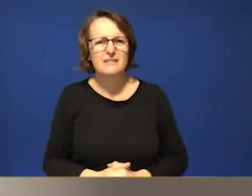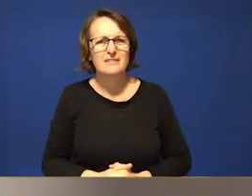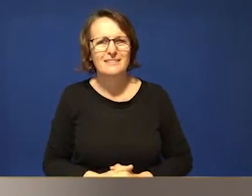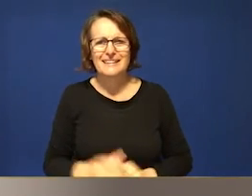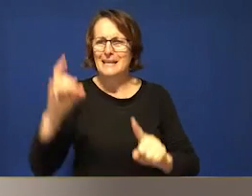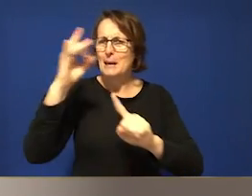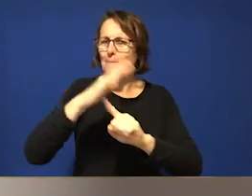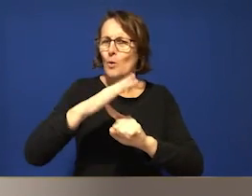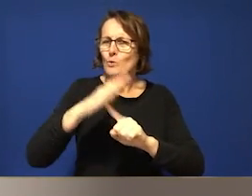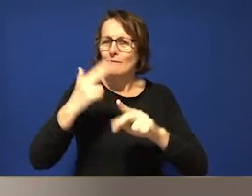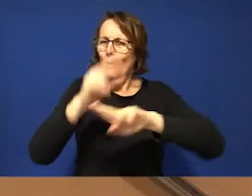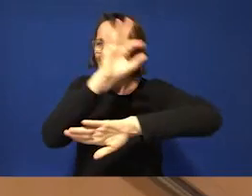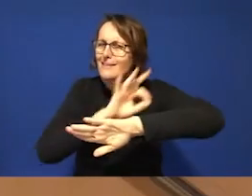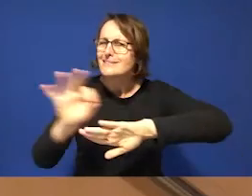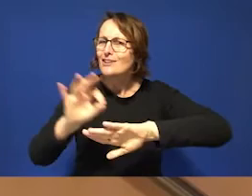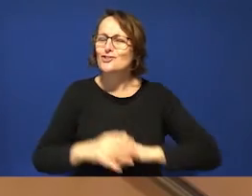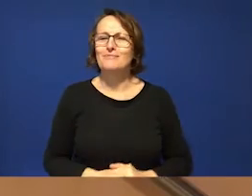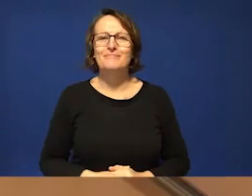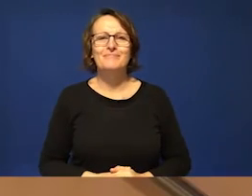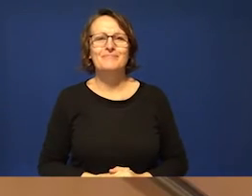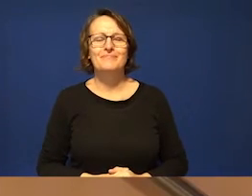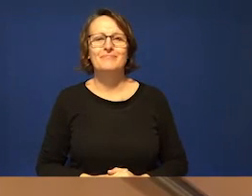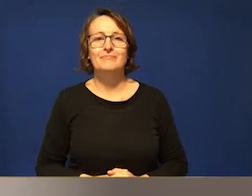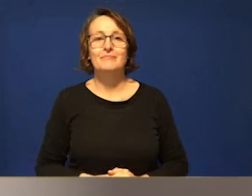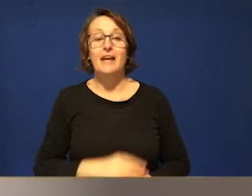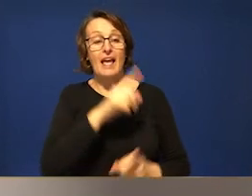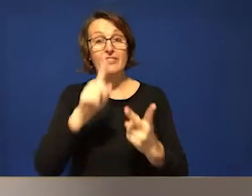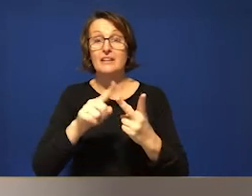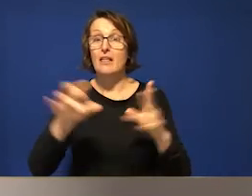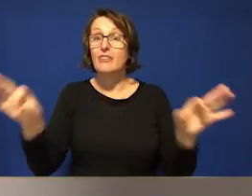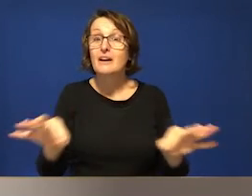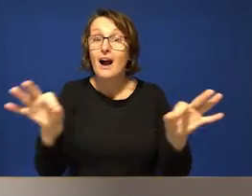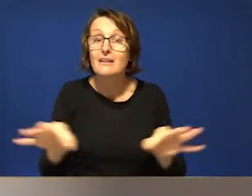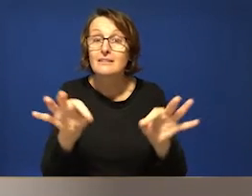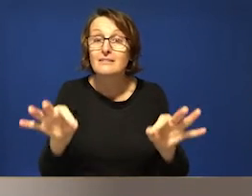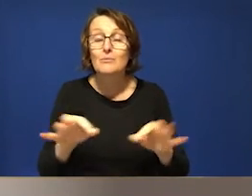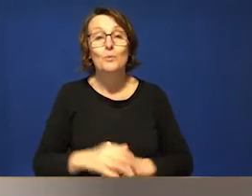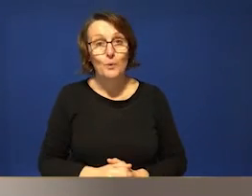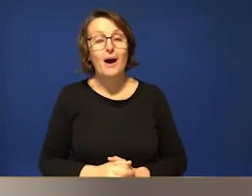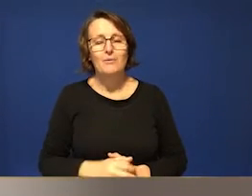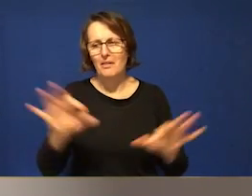in a piece of architecture. And then contrary to that is the garden. I just think the garden is beautiful.